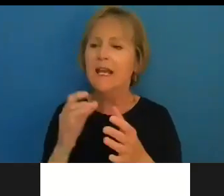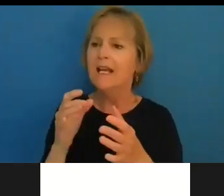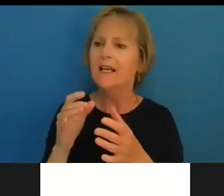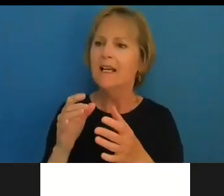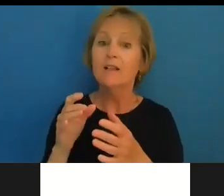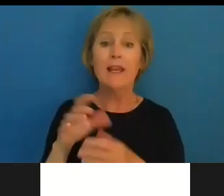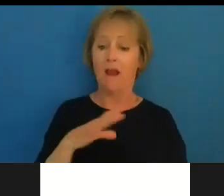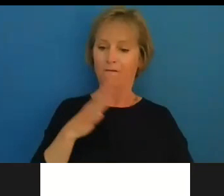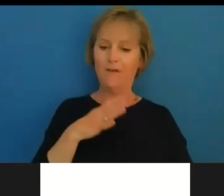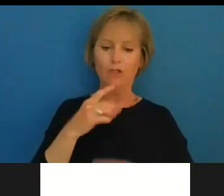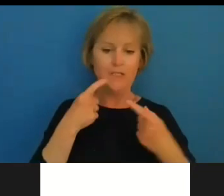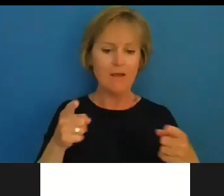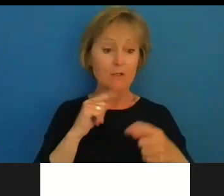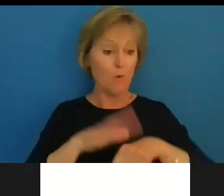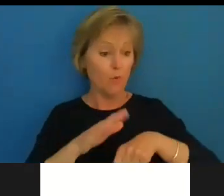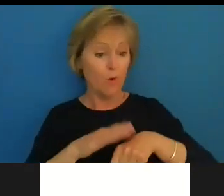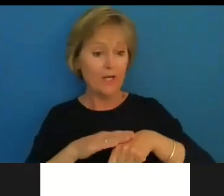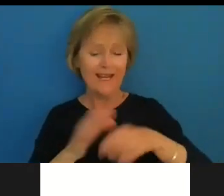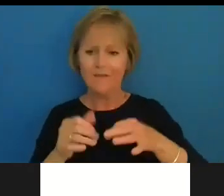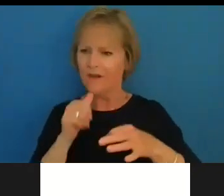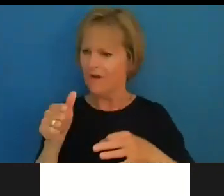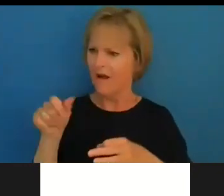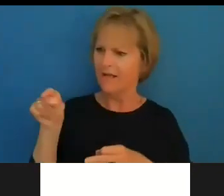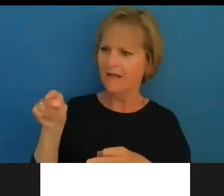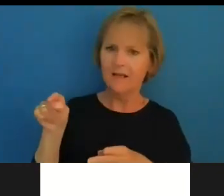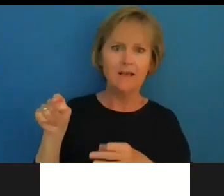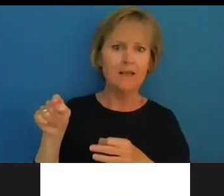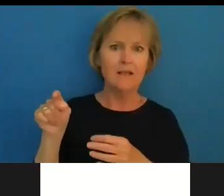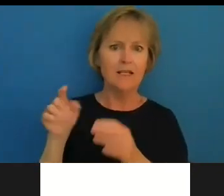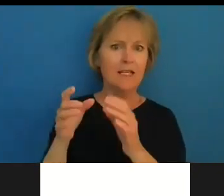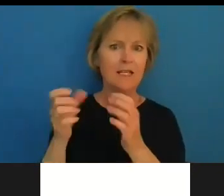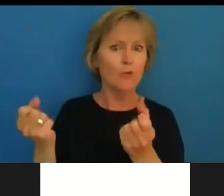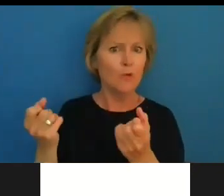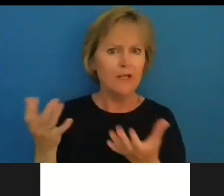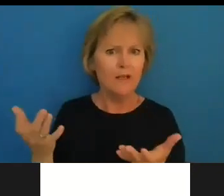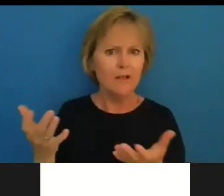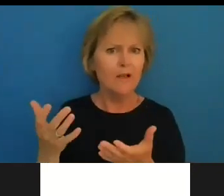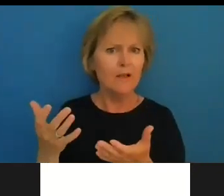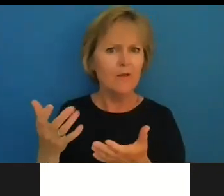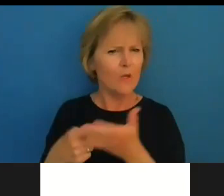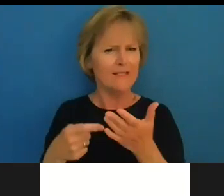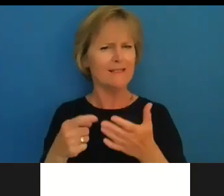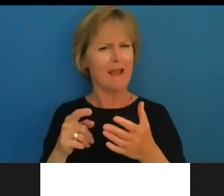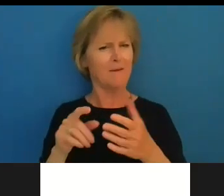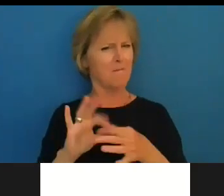announcements or warnings or things like that aren't provided in sign language?